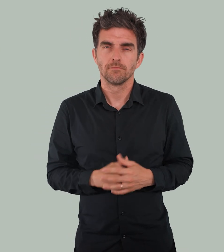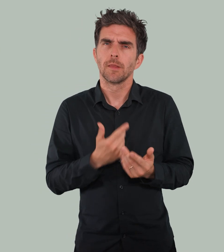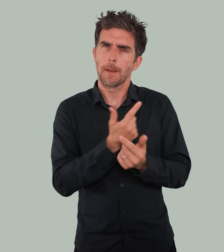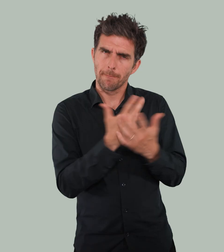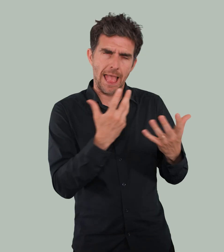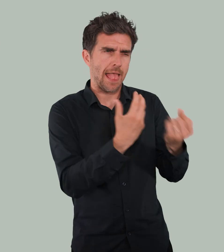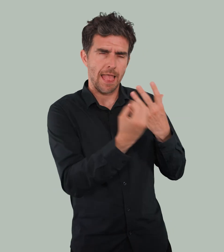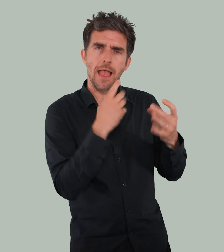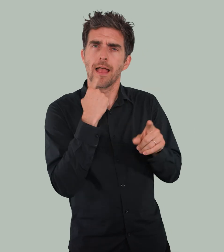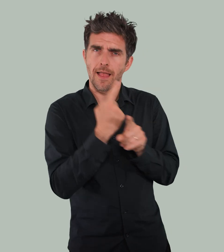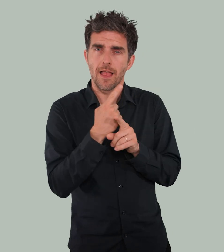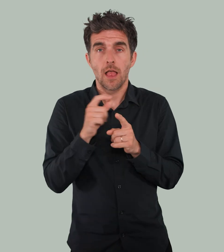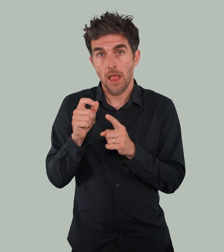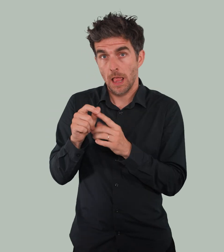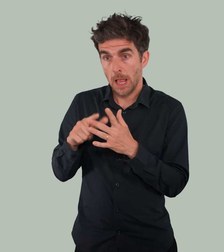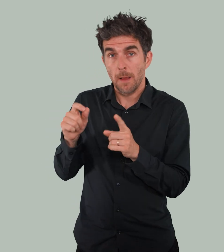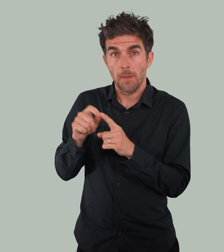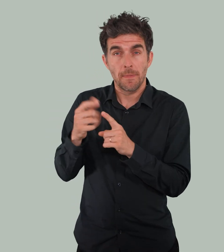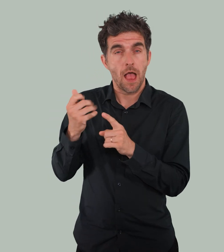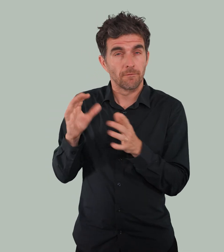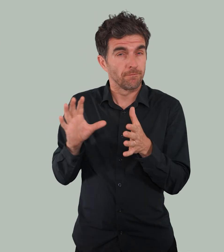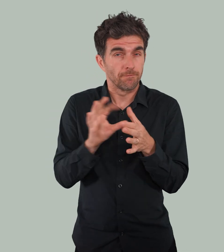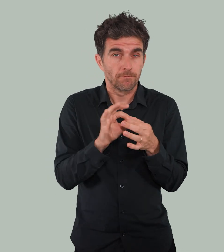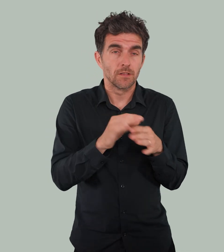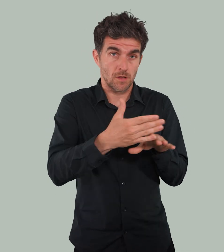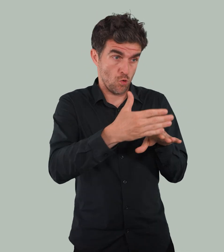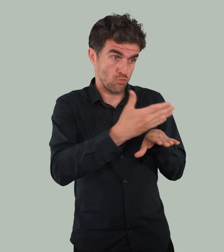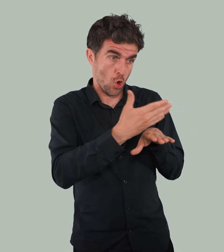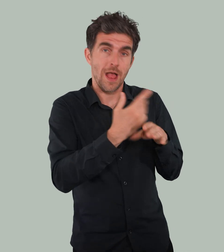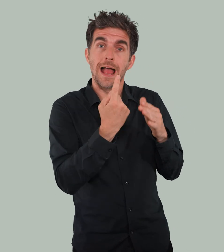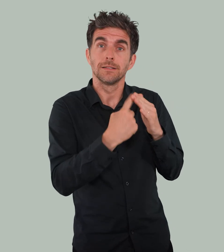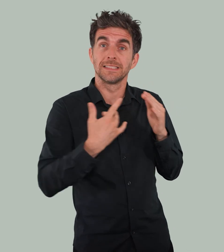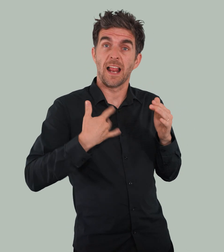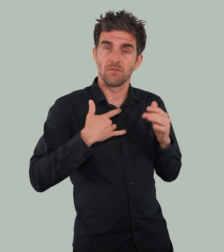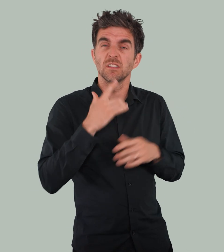42. Many responses refer to a connection between PIP, work and independent living,